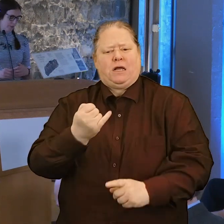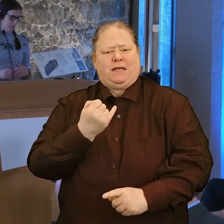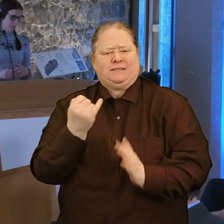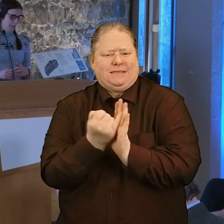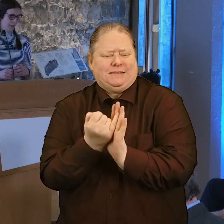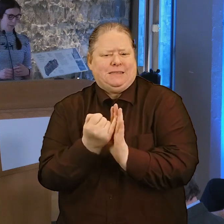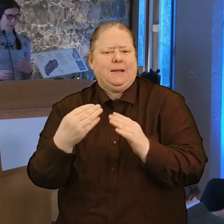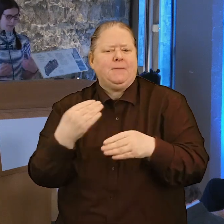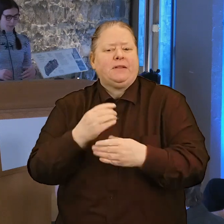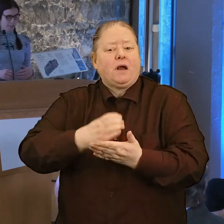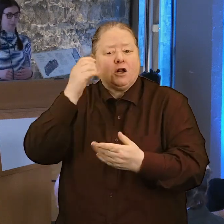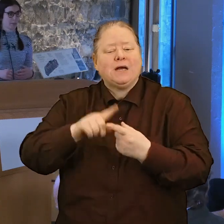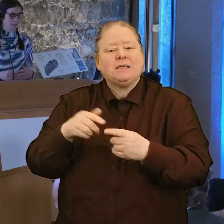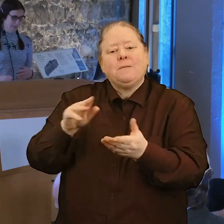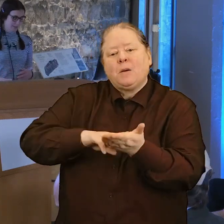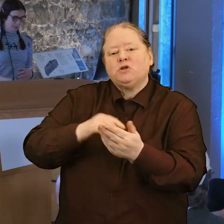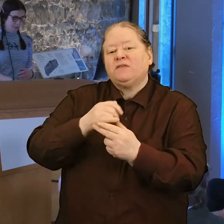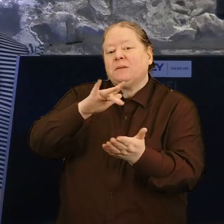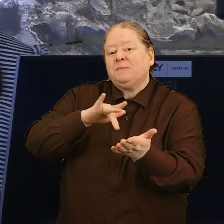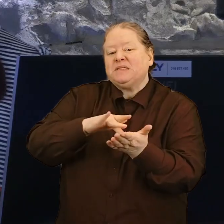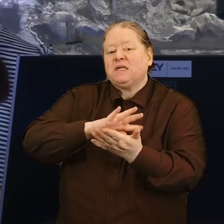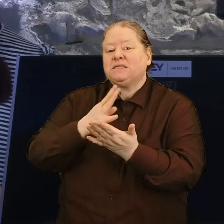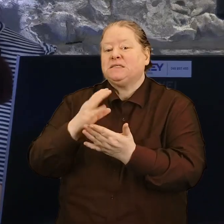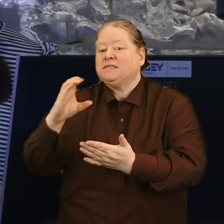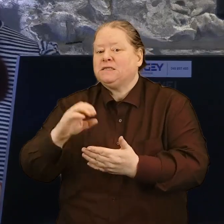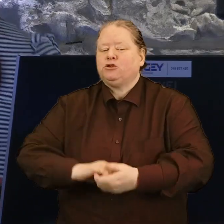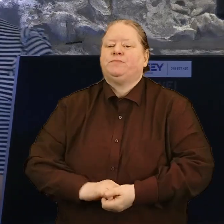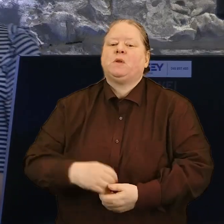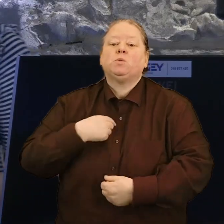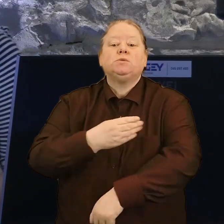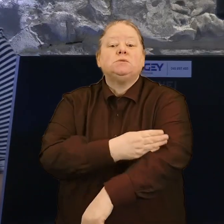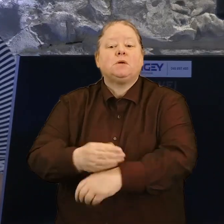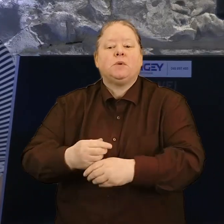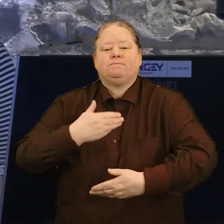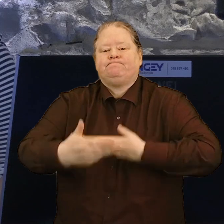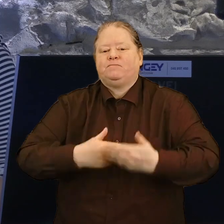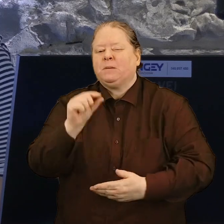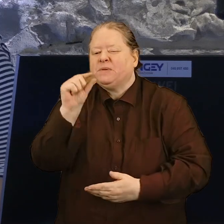College and its members in the mid-nineteenth century. I'm going to start by giving you a little bit of historical